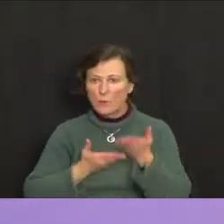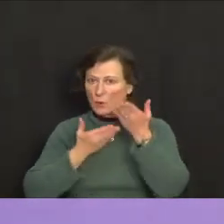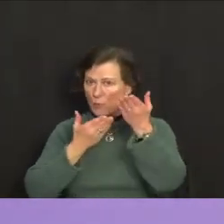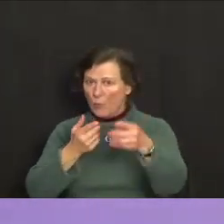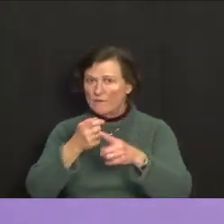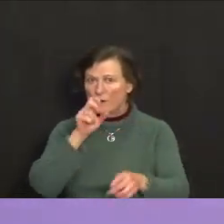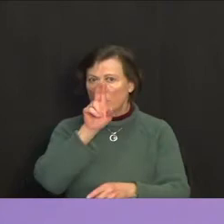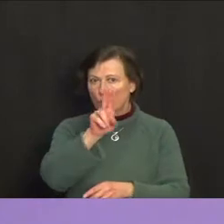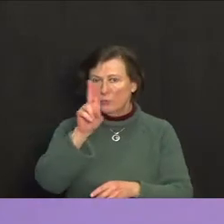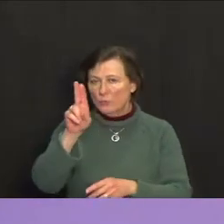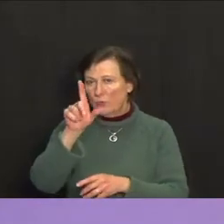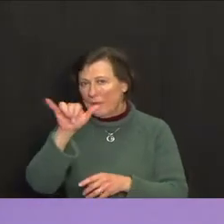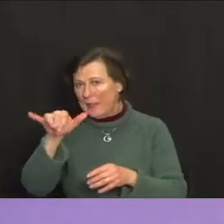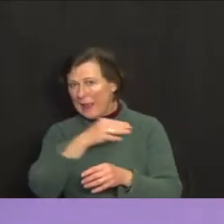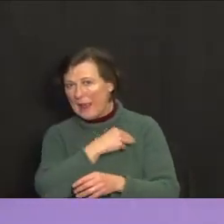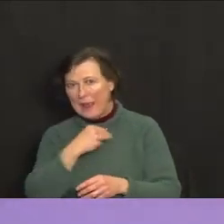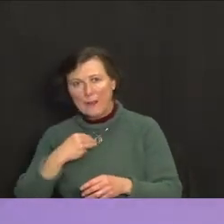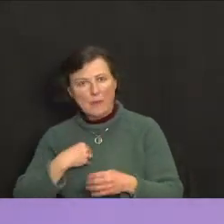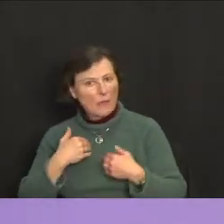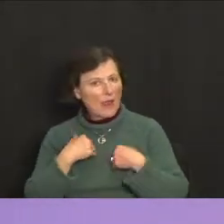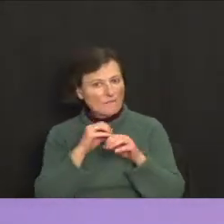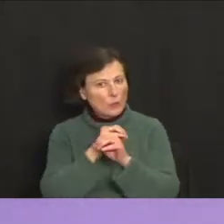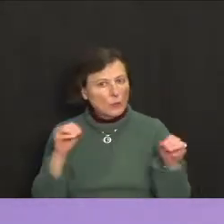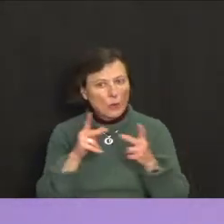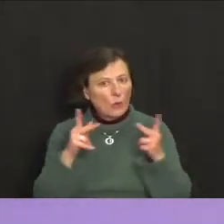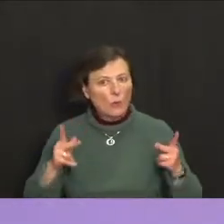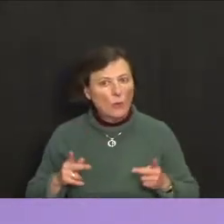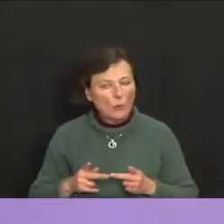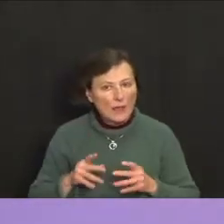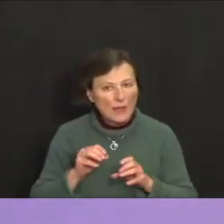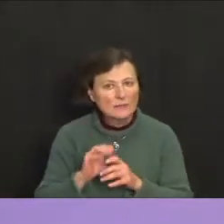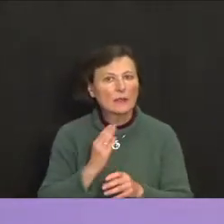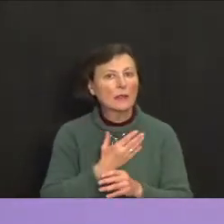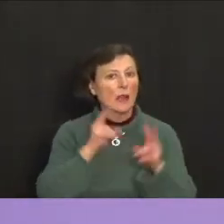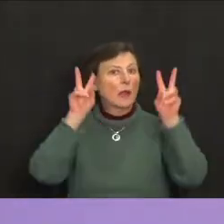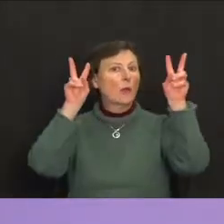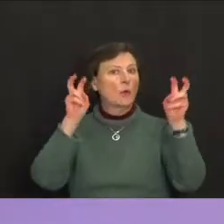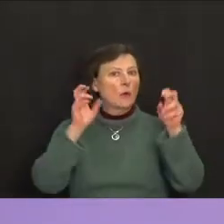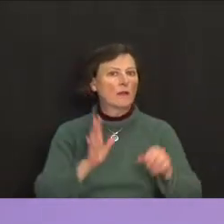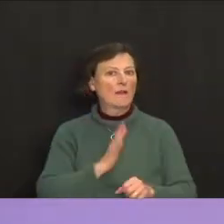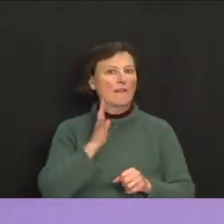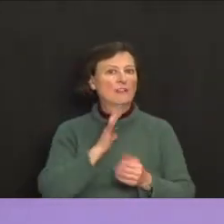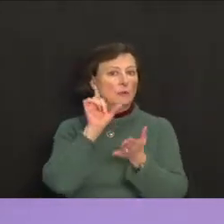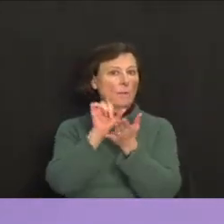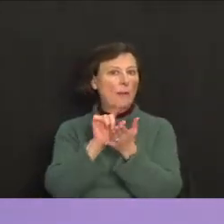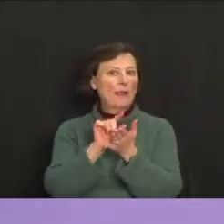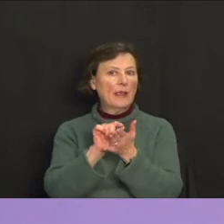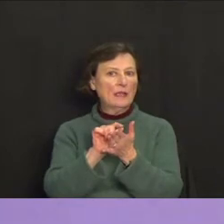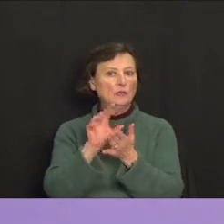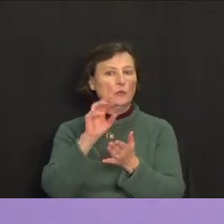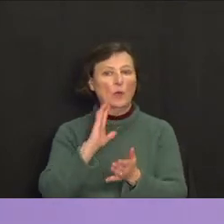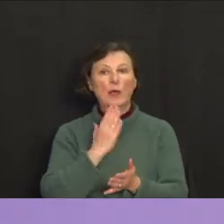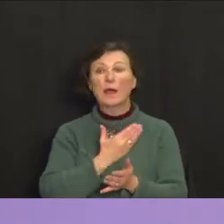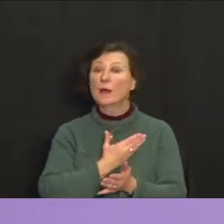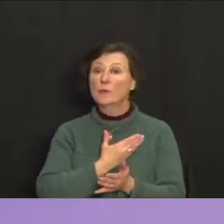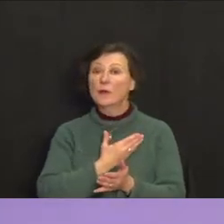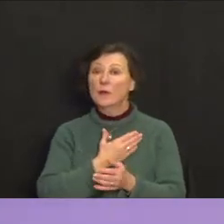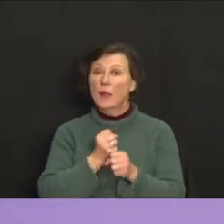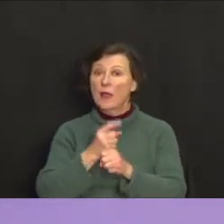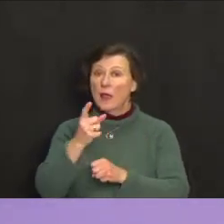lay members now have no place in our "official" publications or our annual General Assembly.